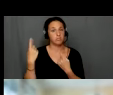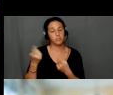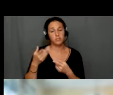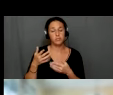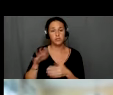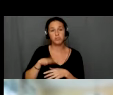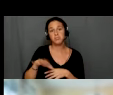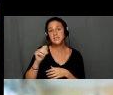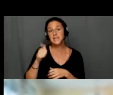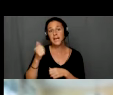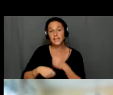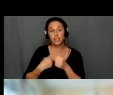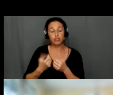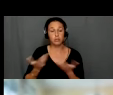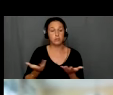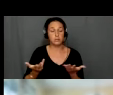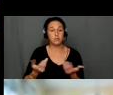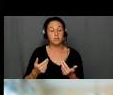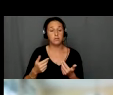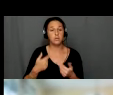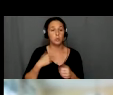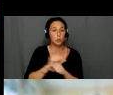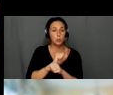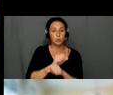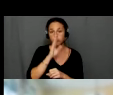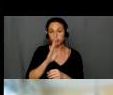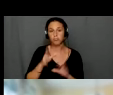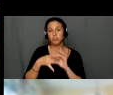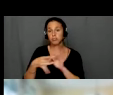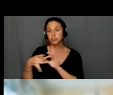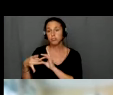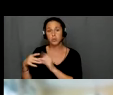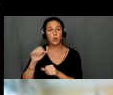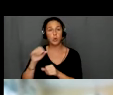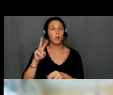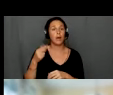and have been working directly with warehouse workers throughout that time